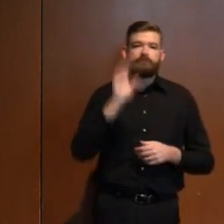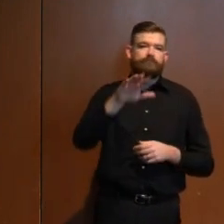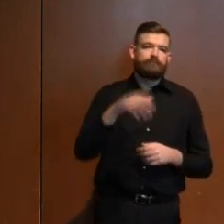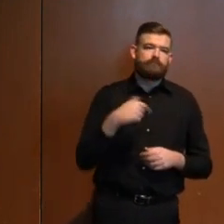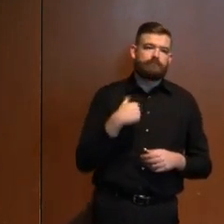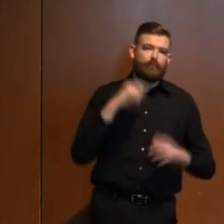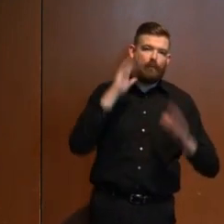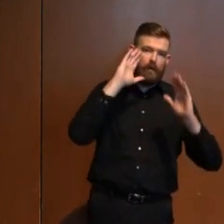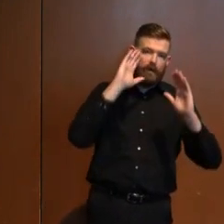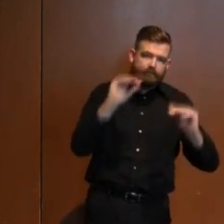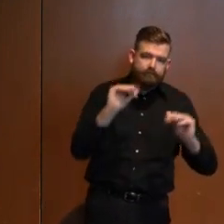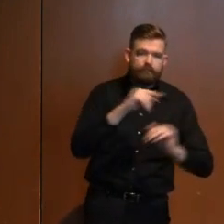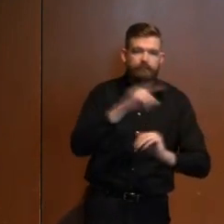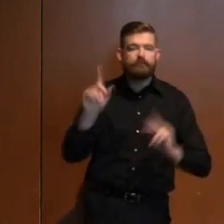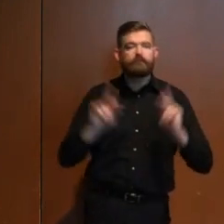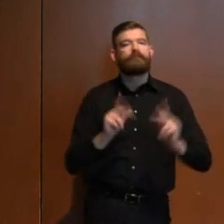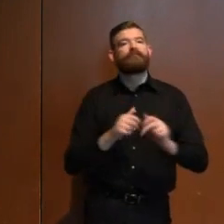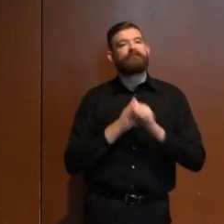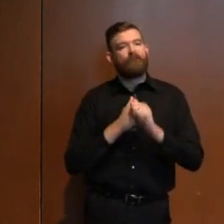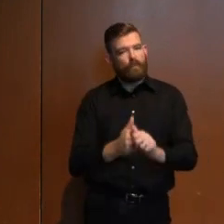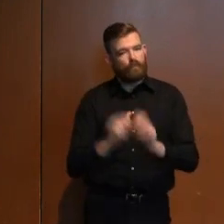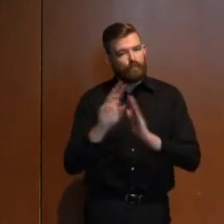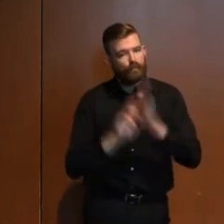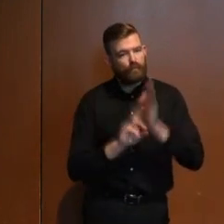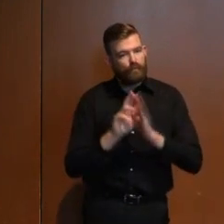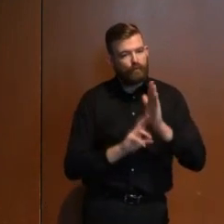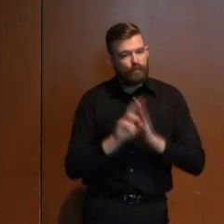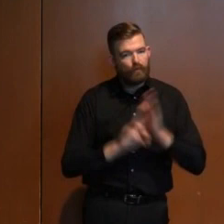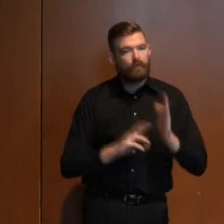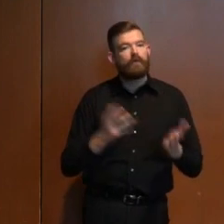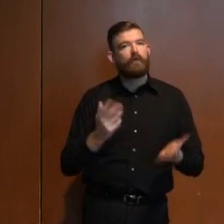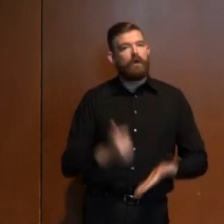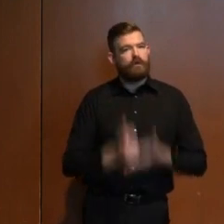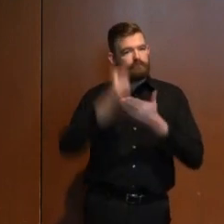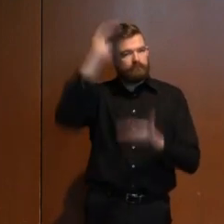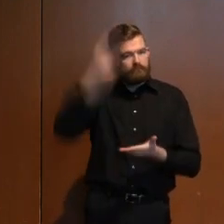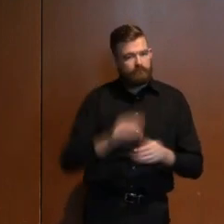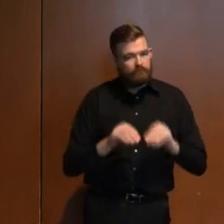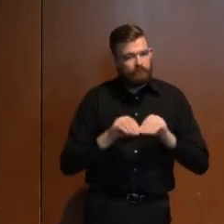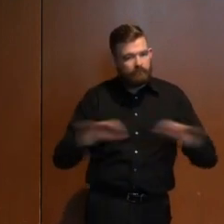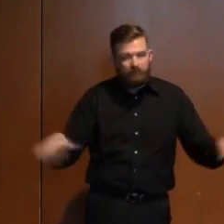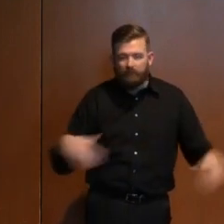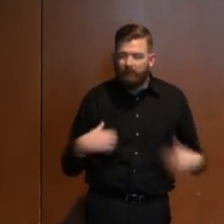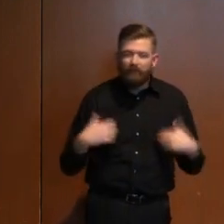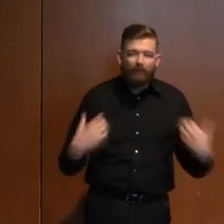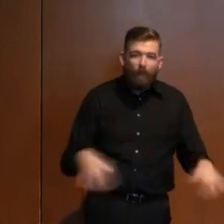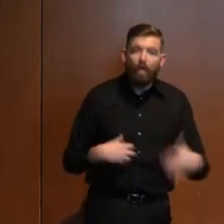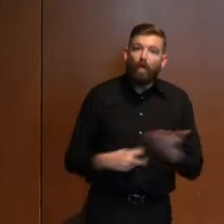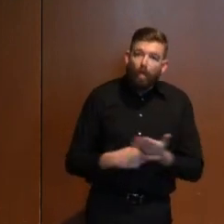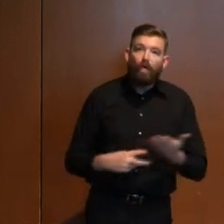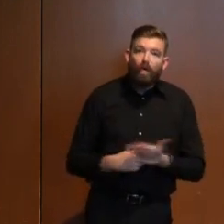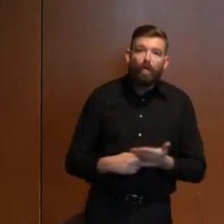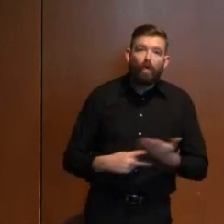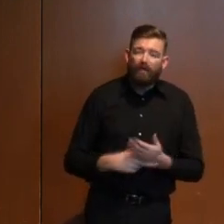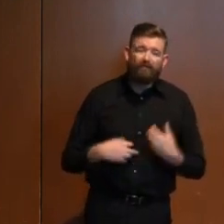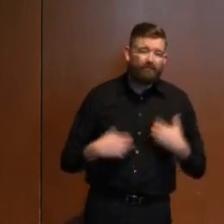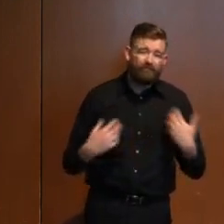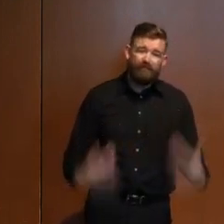TO GETTING THROUGH THIS CRISIS FASTER AND LESS SCATHED. I WOULD SAY THE DETERRENT FACTOR IS NOT THE CHARGE I HOPE